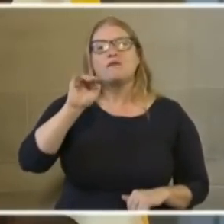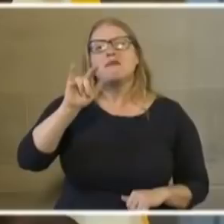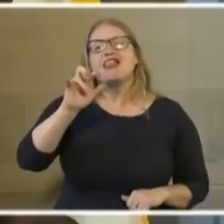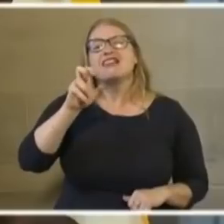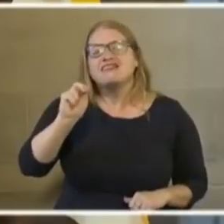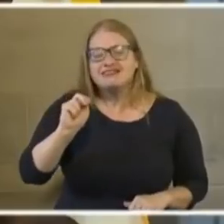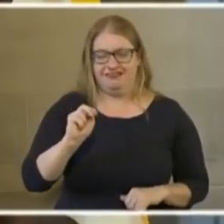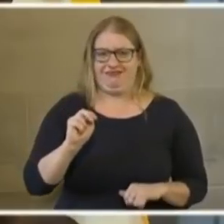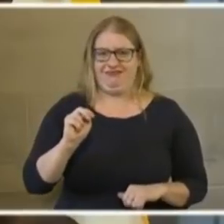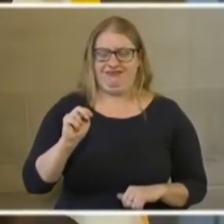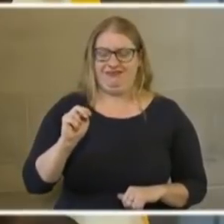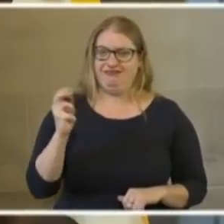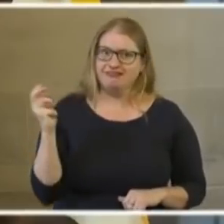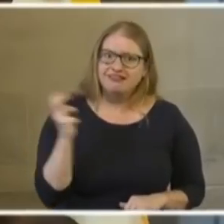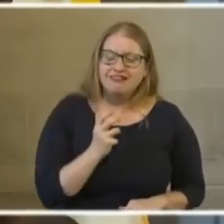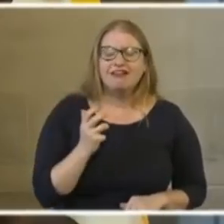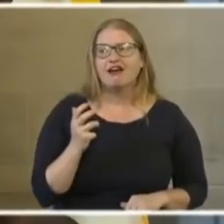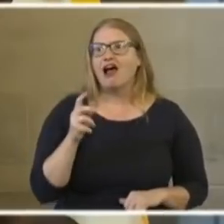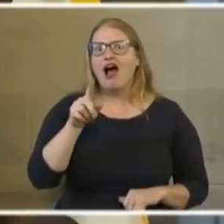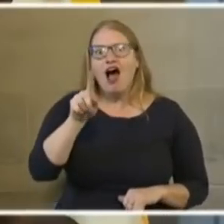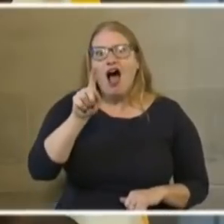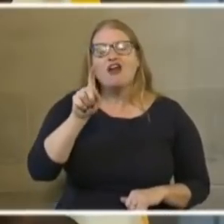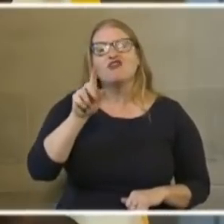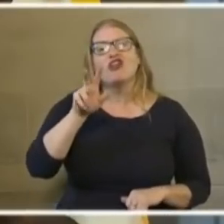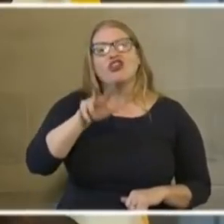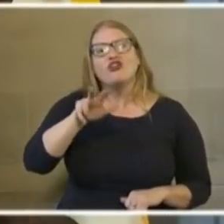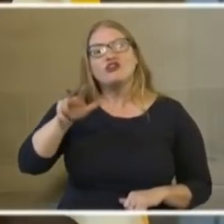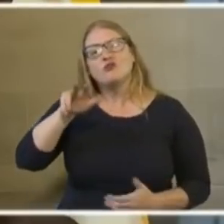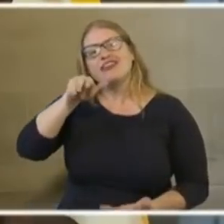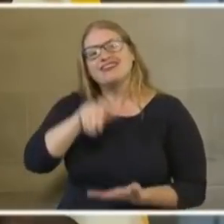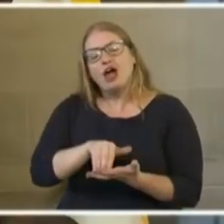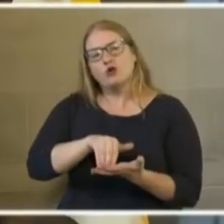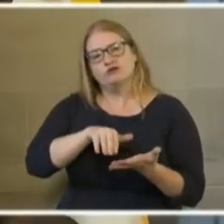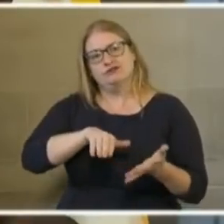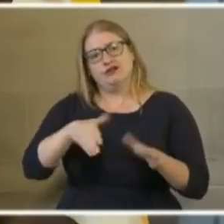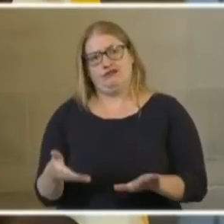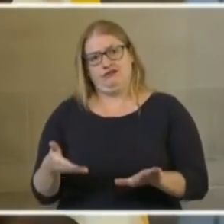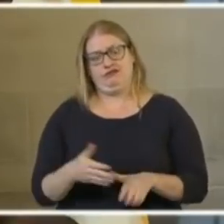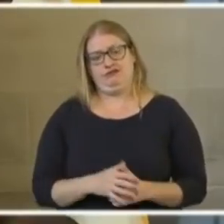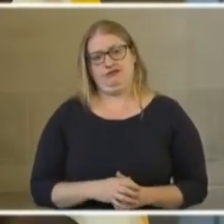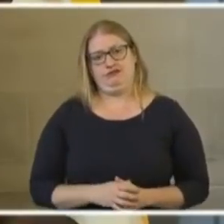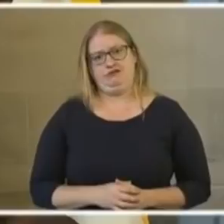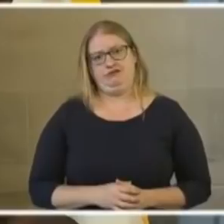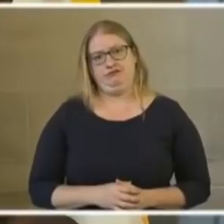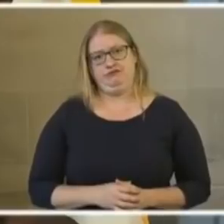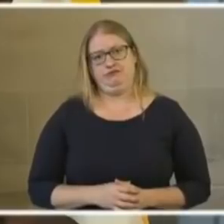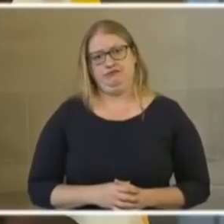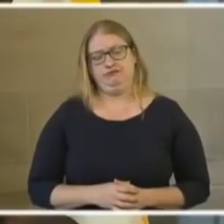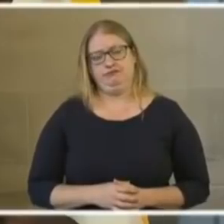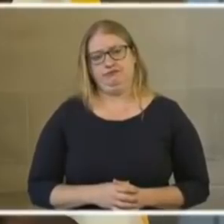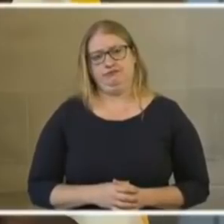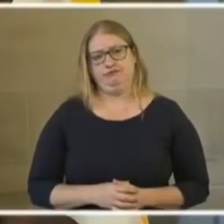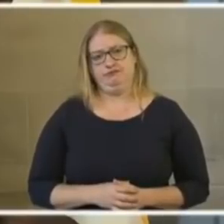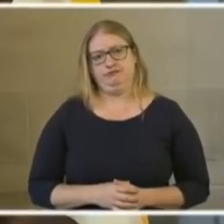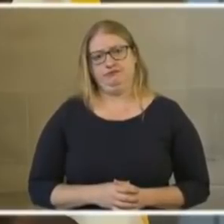NATIONALLY WE CONTINUE TO SEE THE PANDEMIC SURGE WITH NEARLY 3 MILLION CASES AND AN